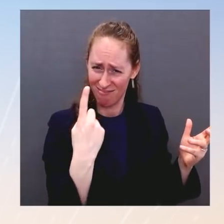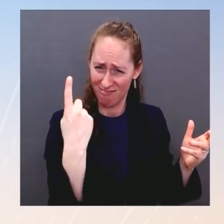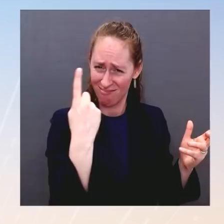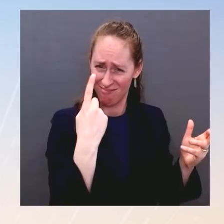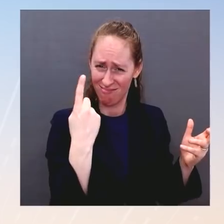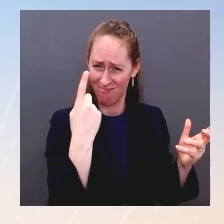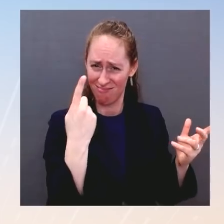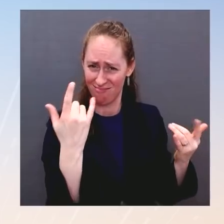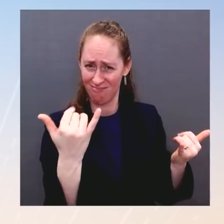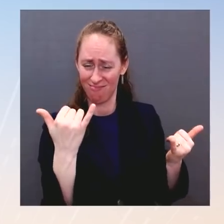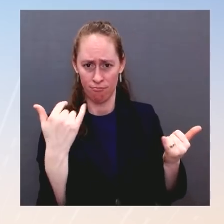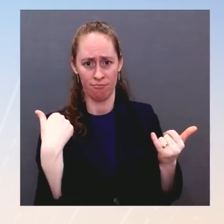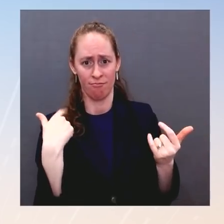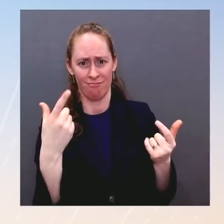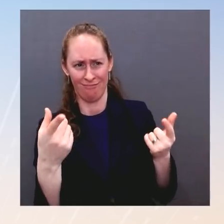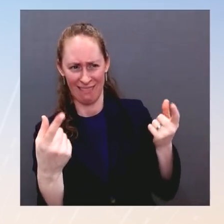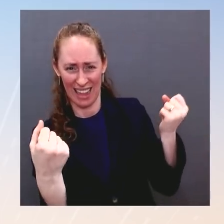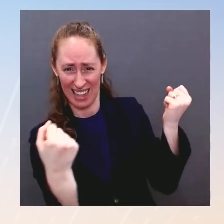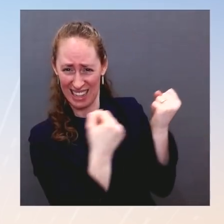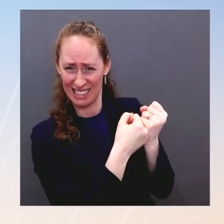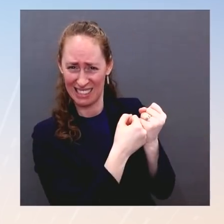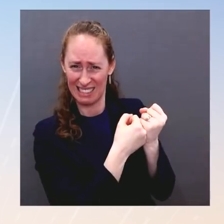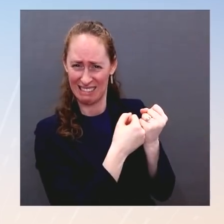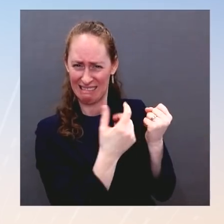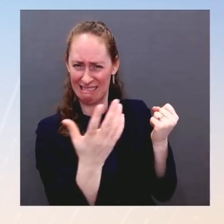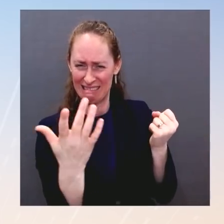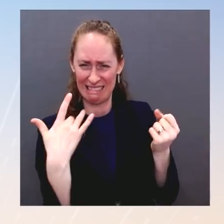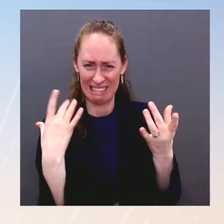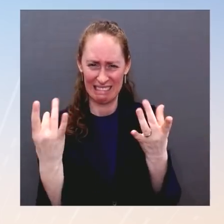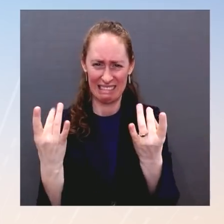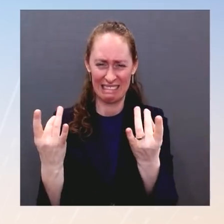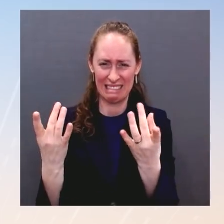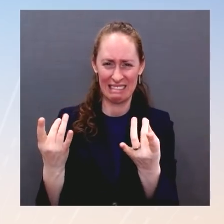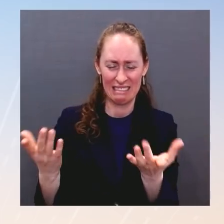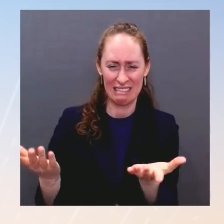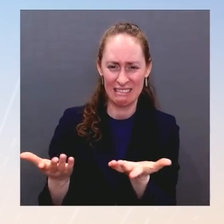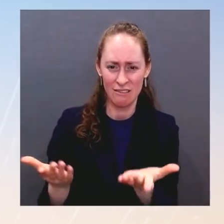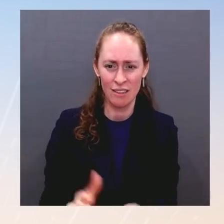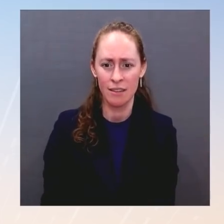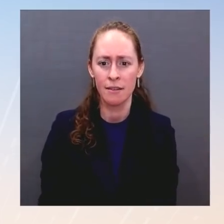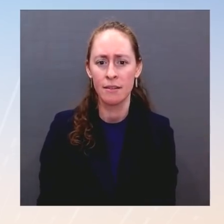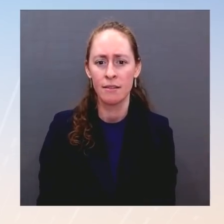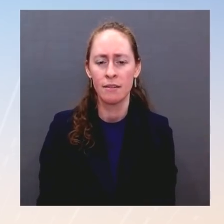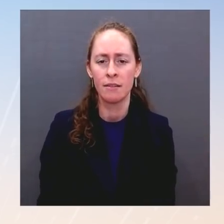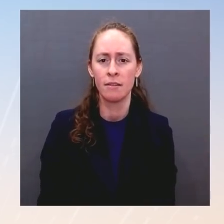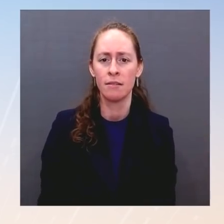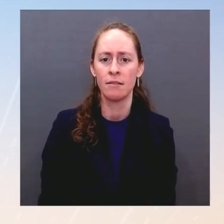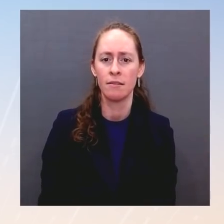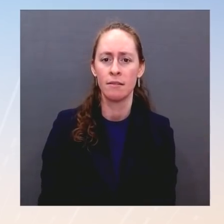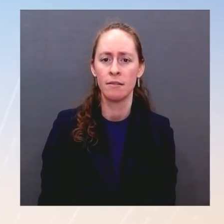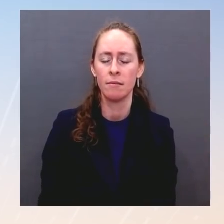our push for every country in the world is to stand up, in this moment, and decide what -- where you stand,